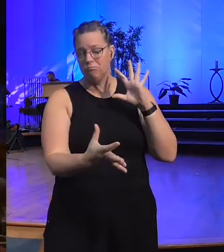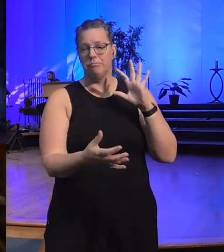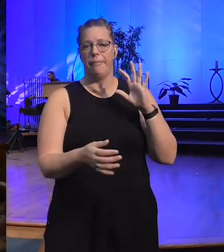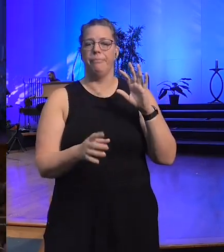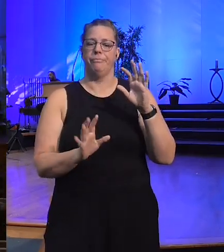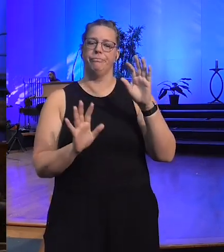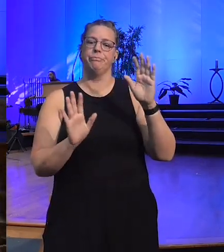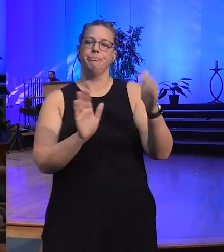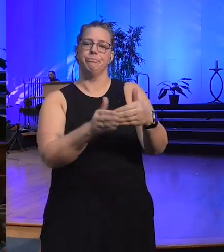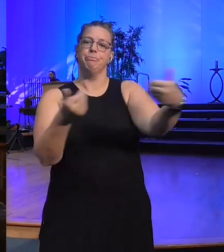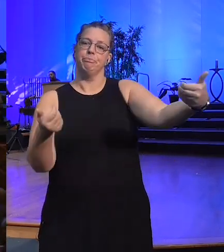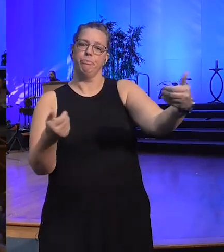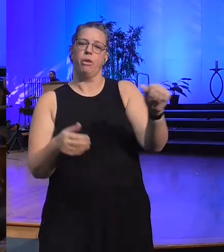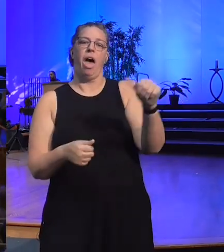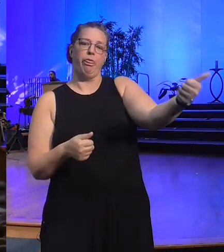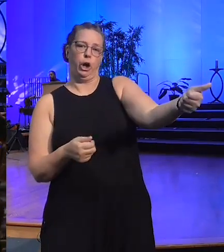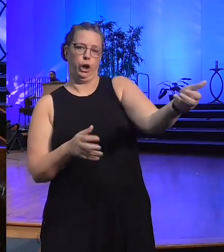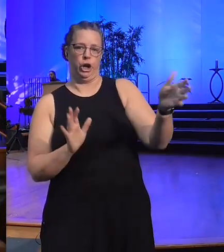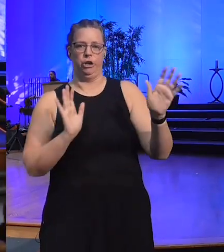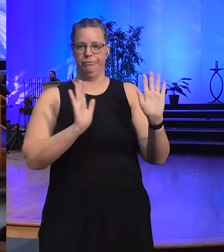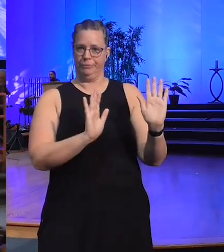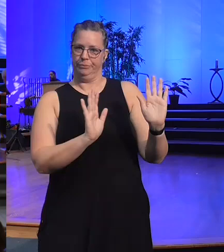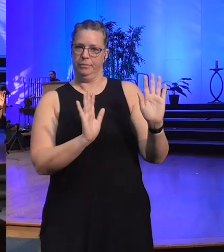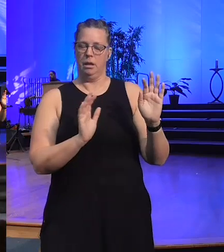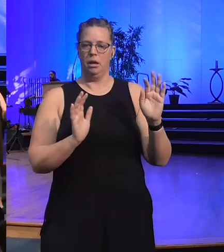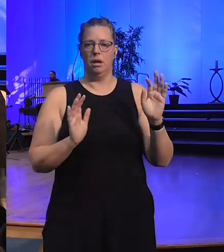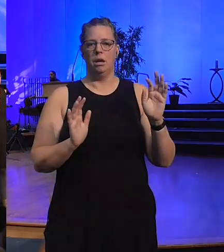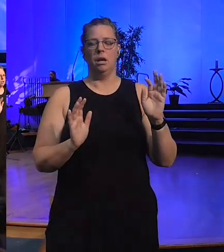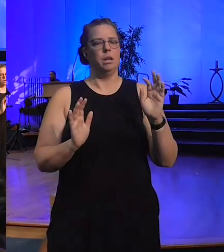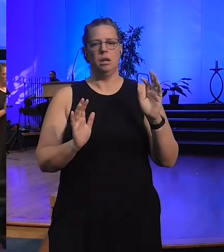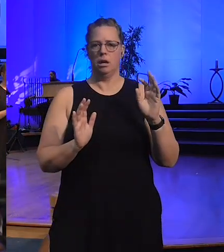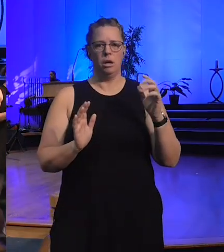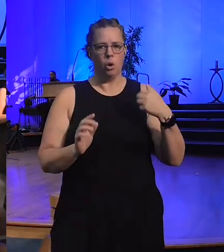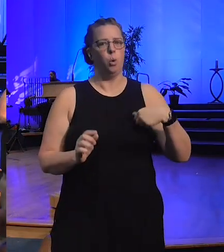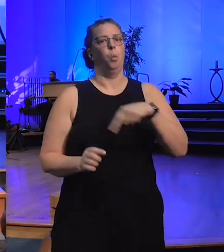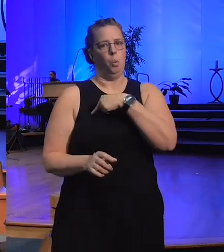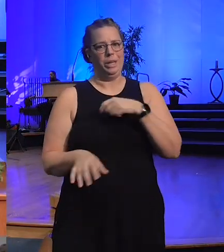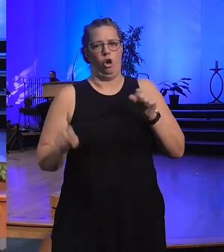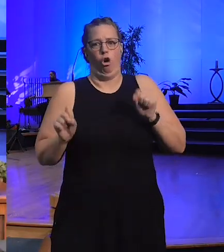and to know that we human beings are capable of creating what we like to call a world that